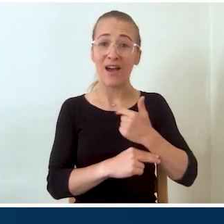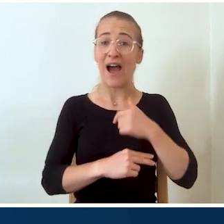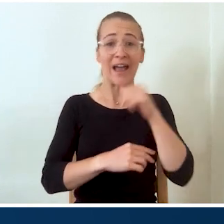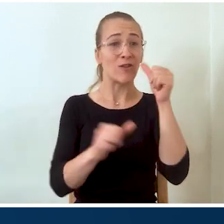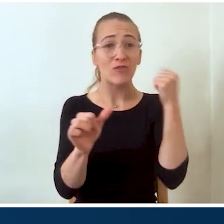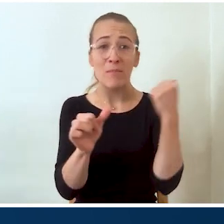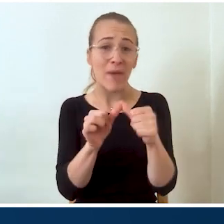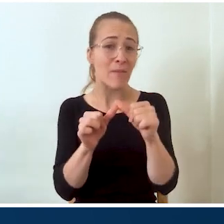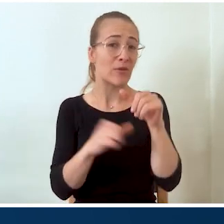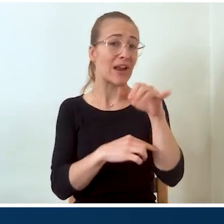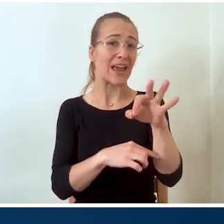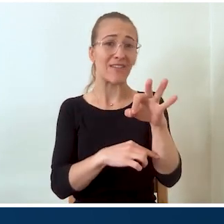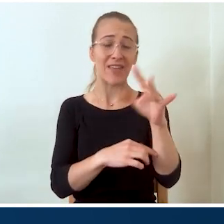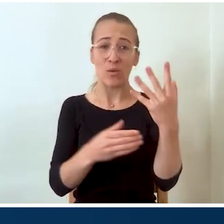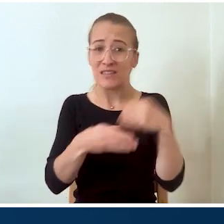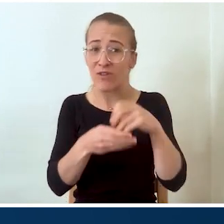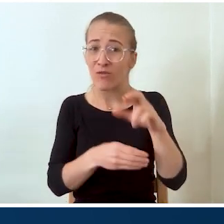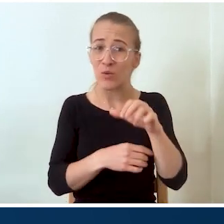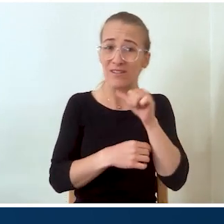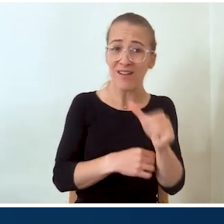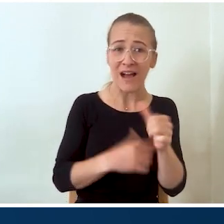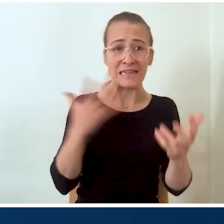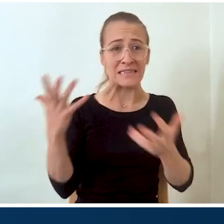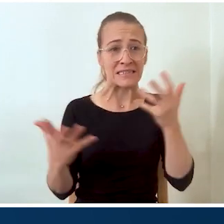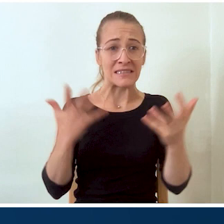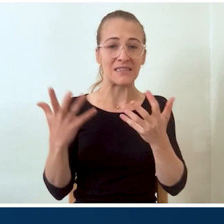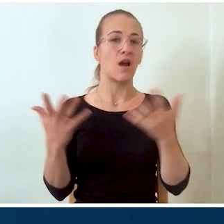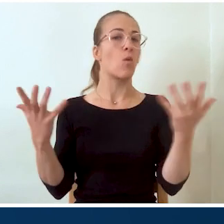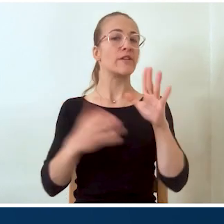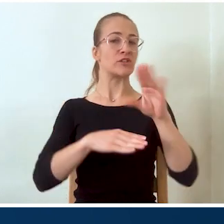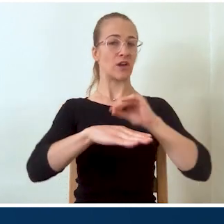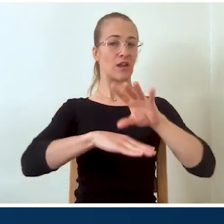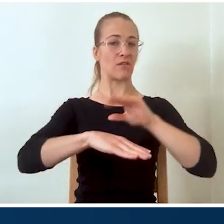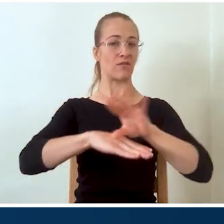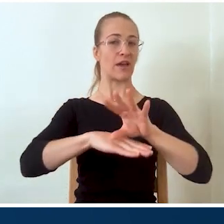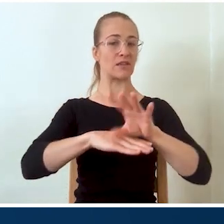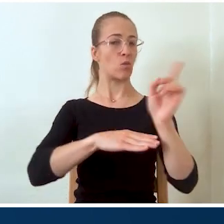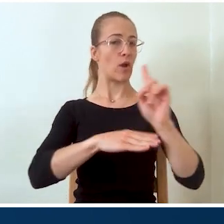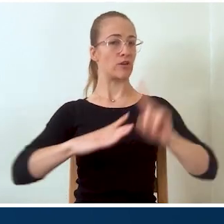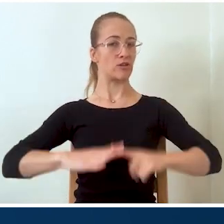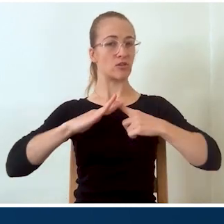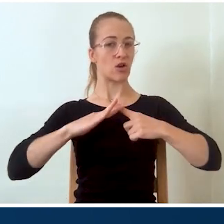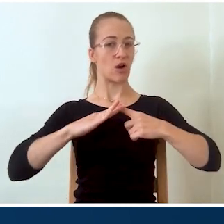if this was part of it." What's your advice on the place to start for whether it's a business person